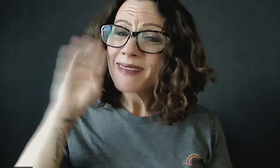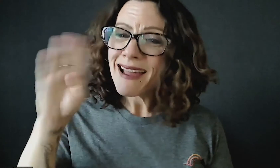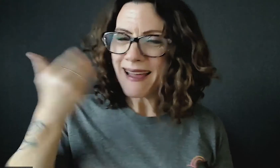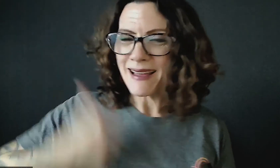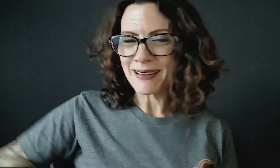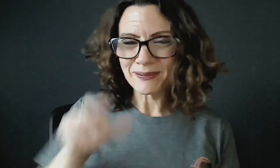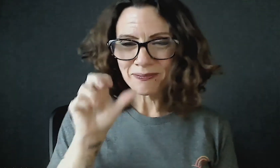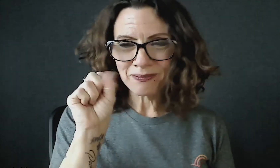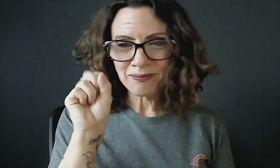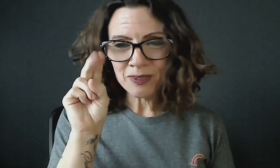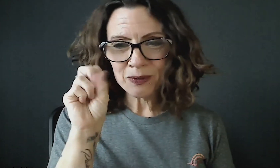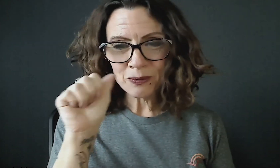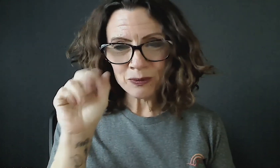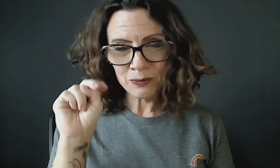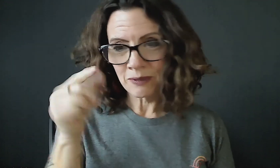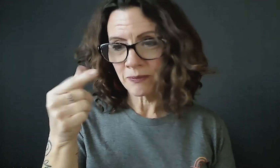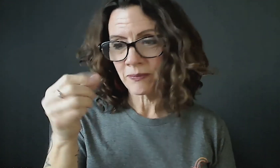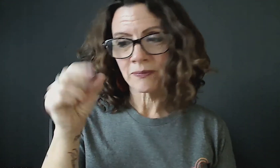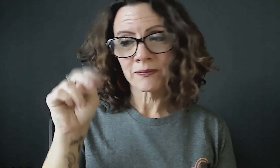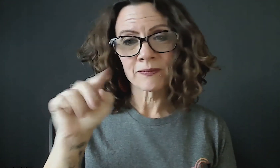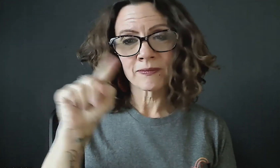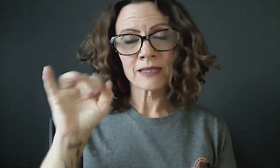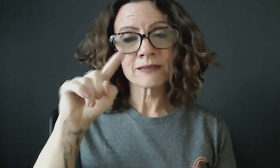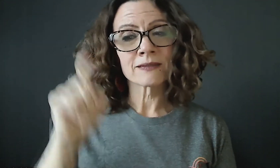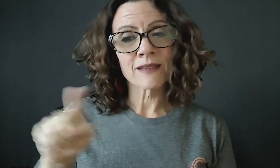Hi! I am Susan Gonzalez.